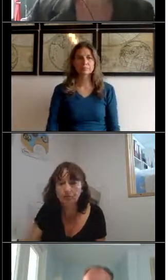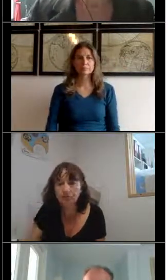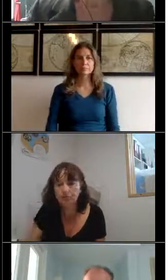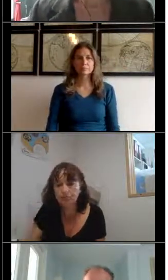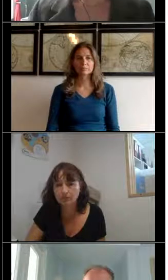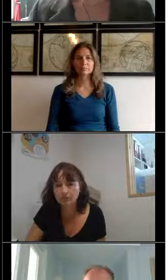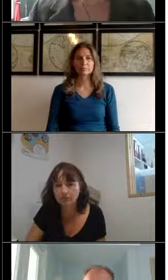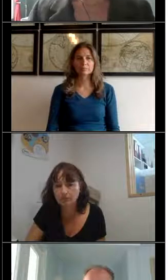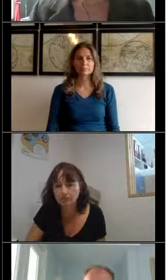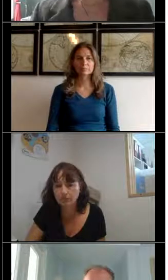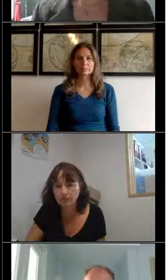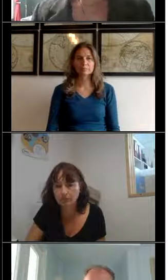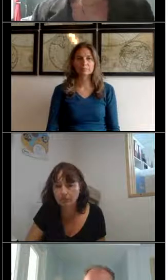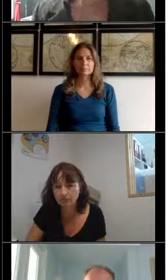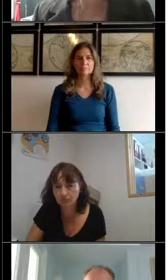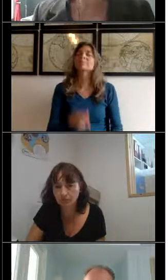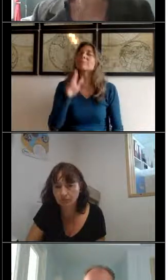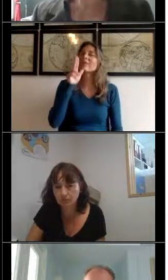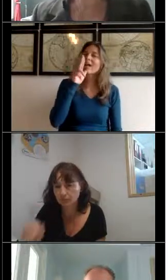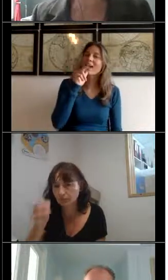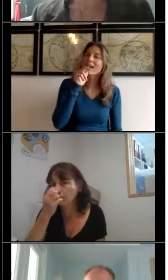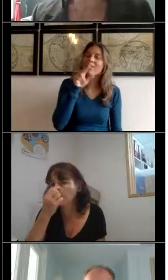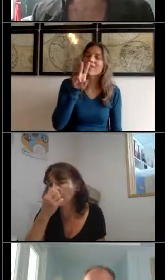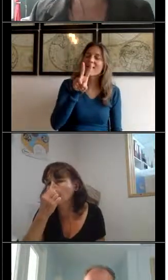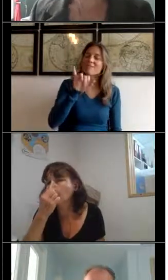Vibhu, do you have anything to say about this?